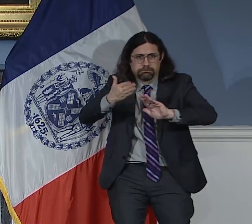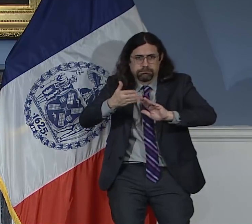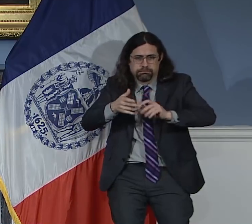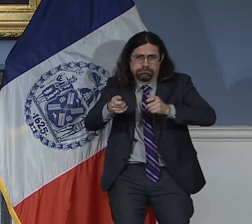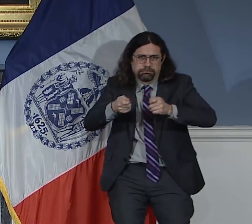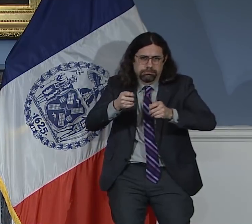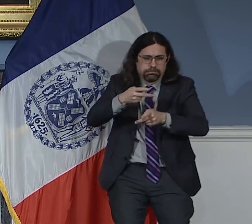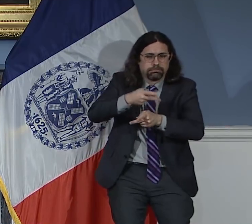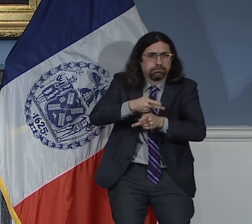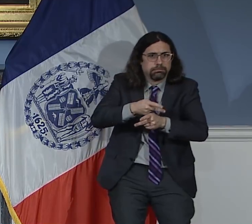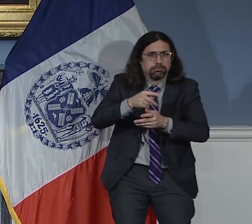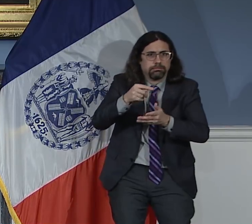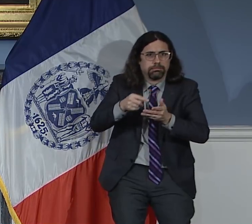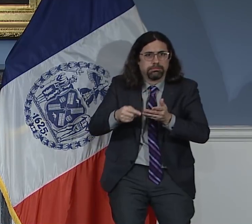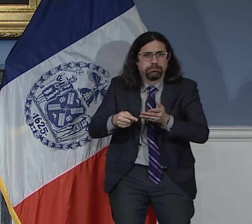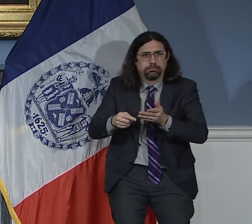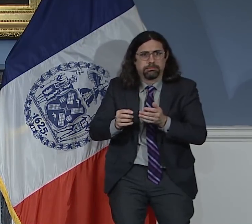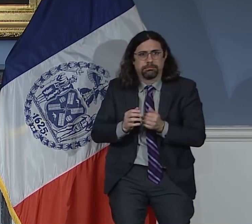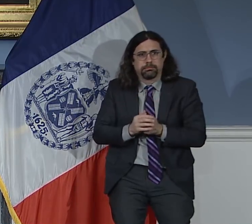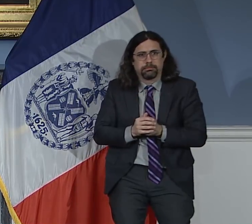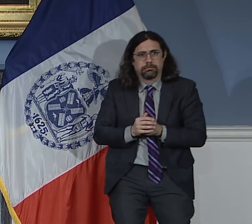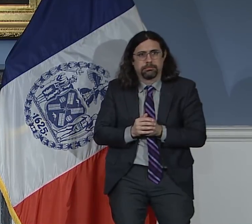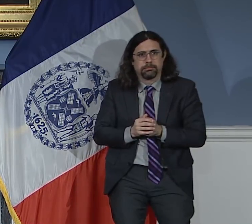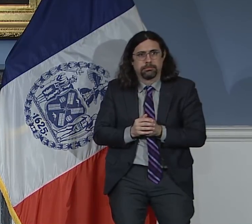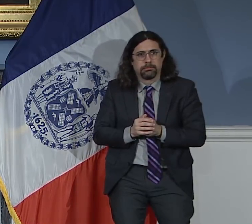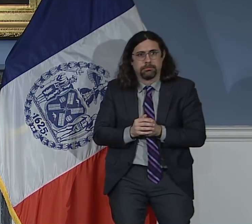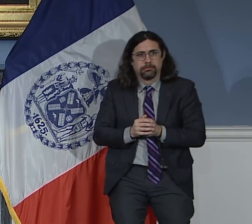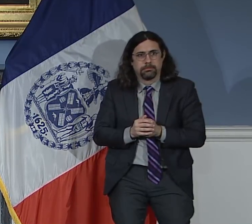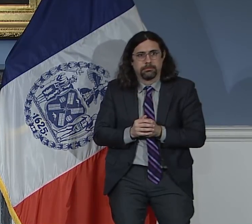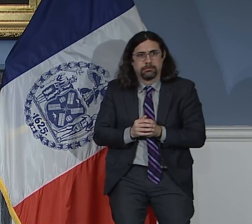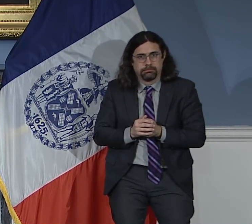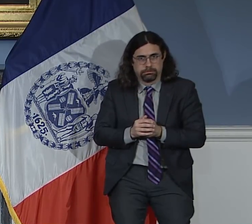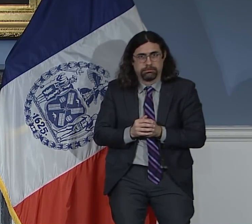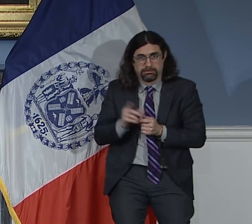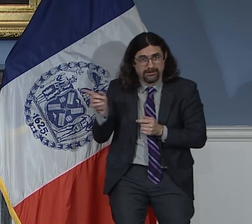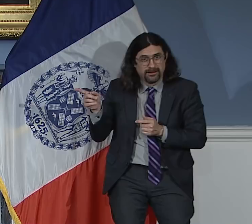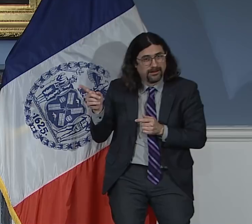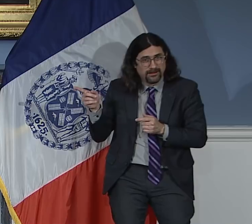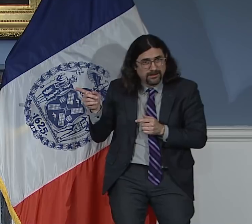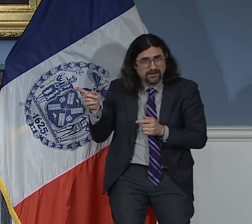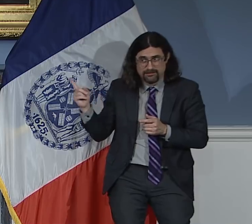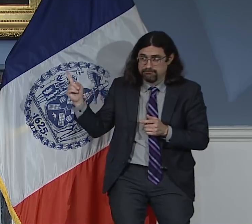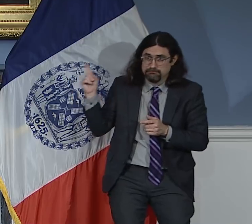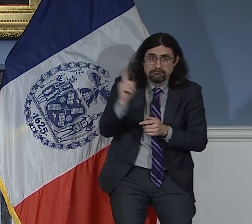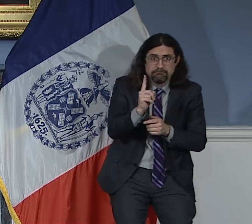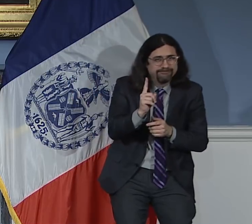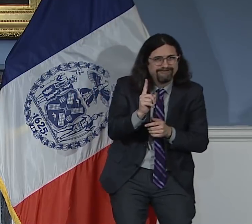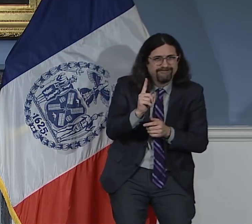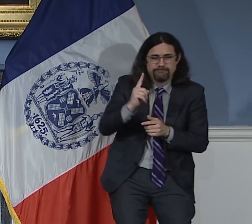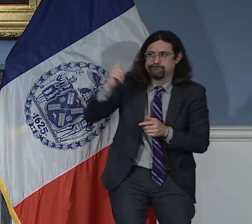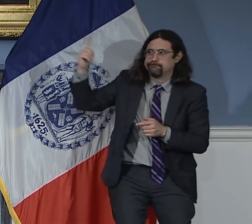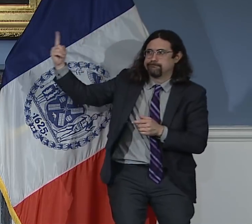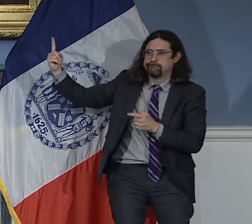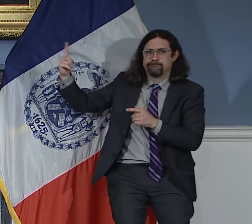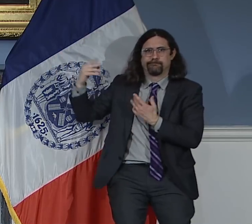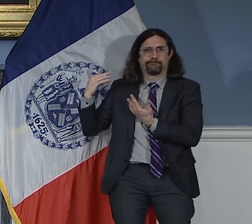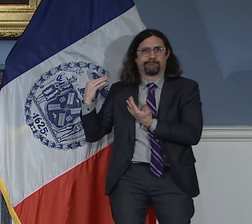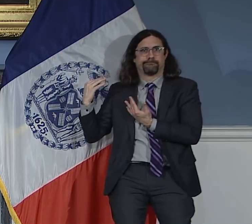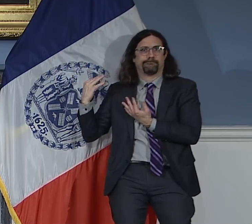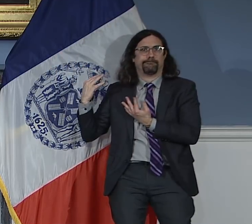USED TO DEALING WITH THE MOST DIFFICULT CIRCUMSTANCES, AND YET THEE ARE ATH TE BIRASSE RIGHT NOW ALL OVER THIS COUNTRY. THEY ARE NOT AT